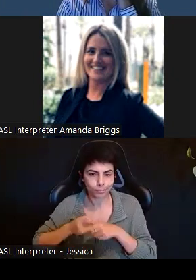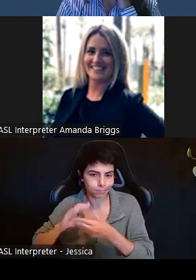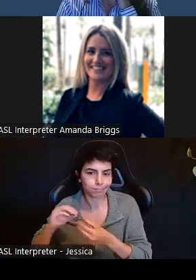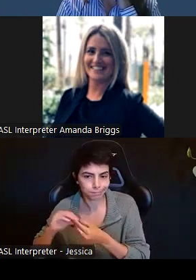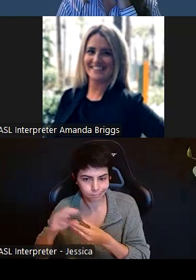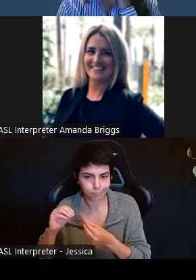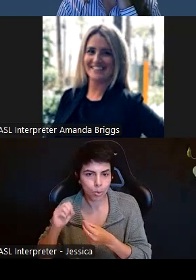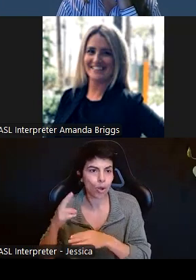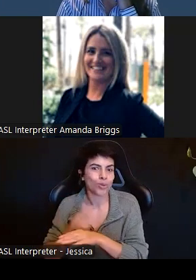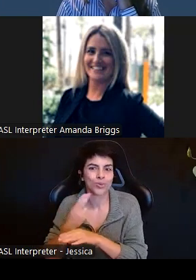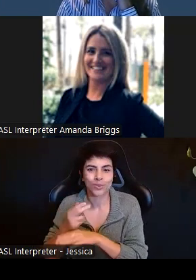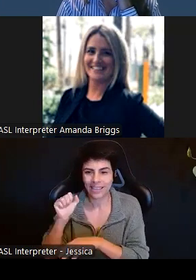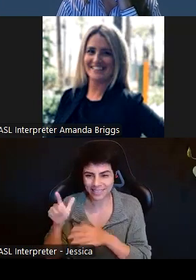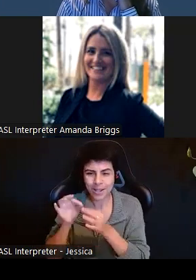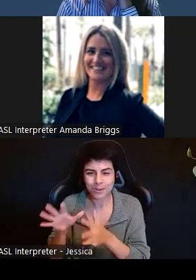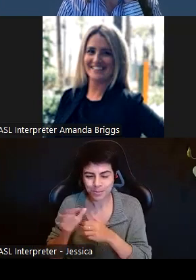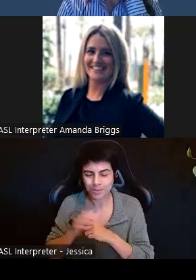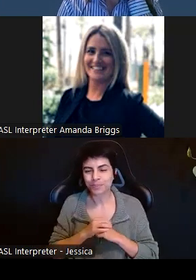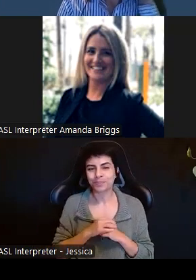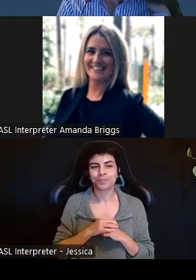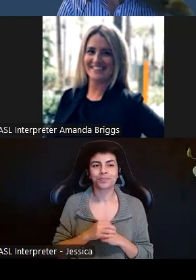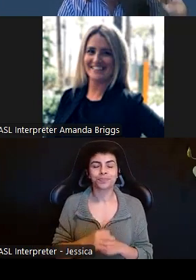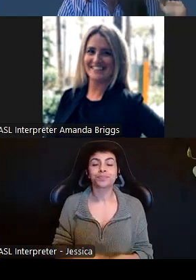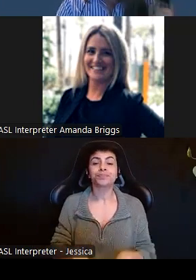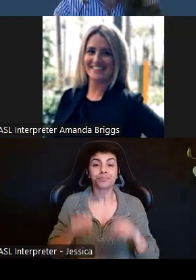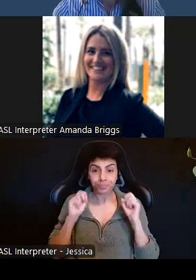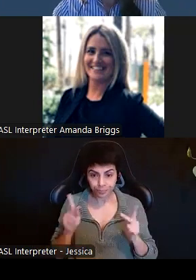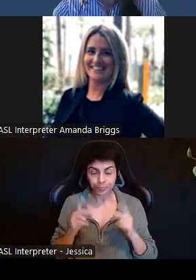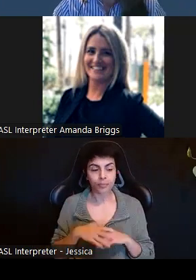[Sabrina] So, now I'm going to talk about why these changes are happening.